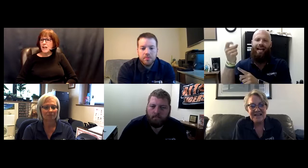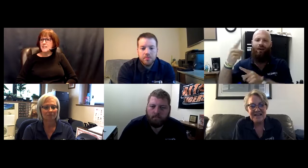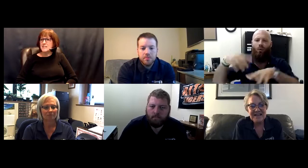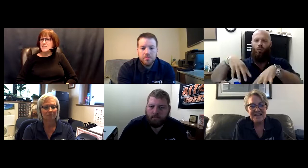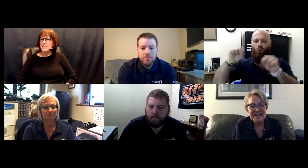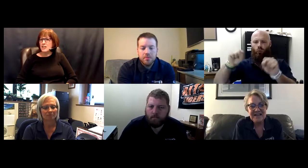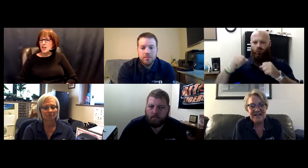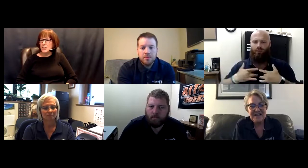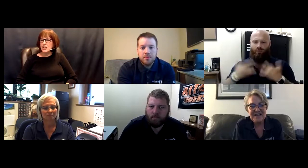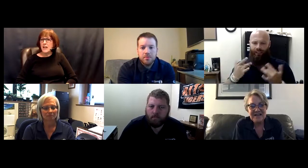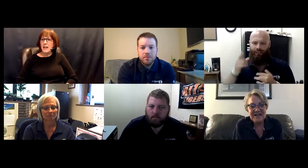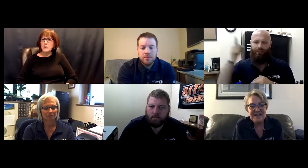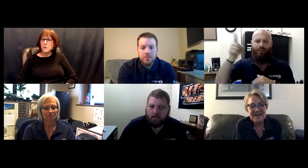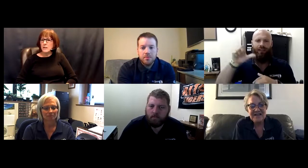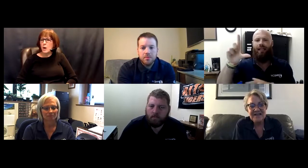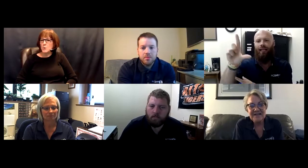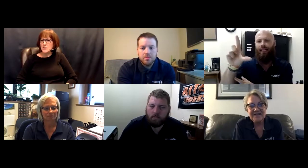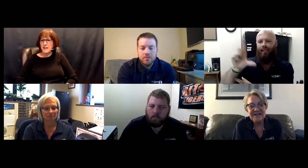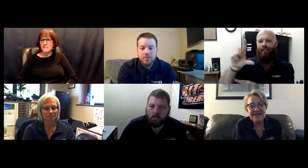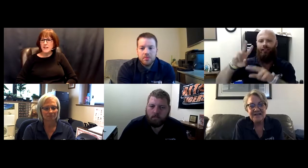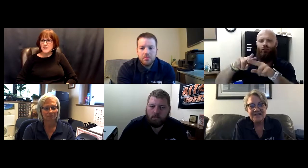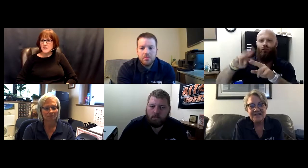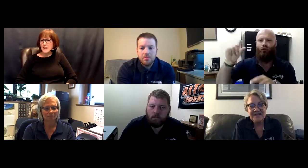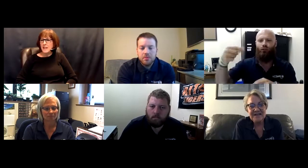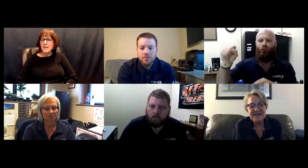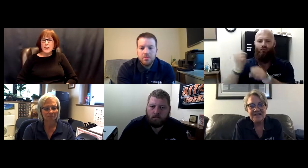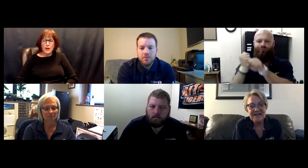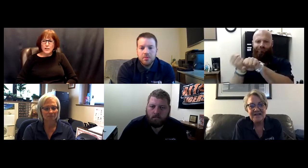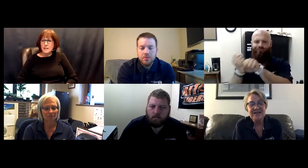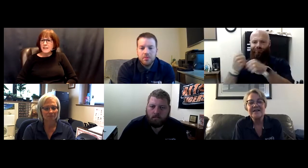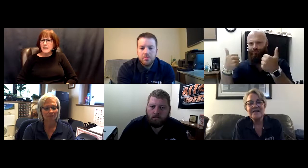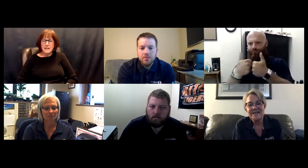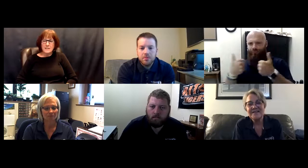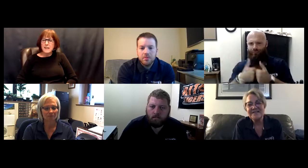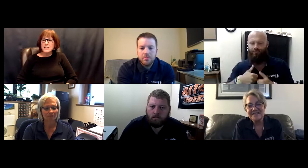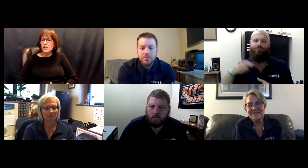NCDHH annually hosts an event called the Lincoln at the Lincoln Saltdogs